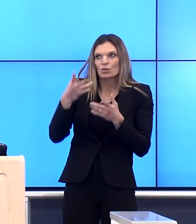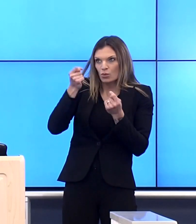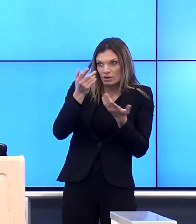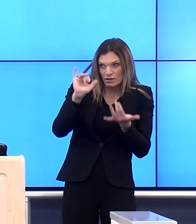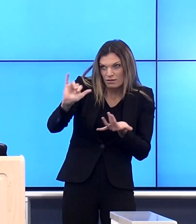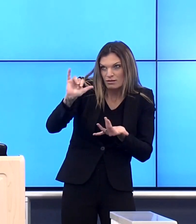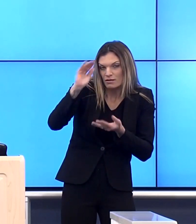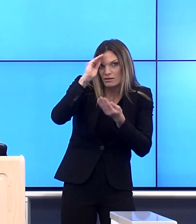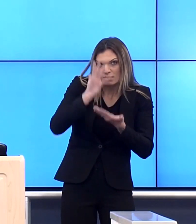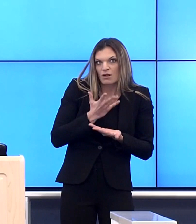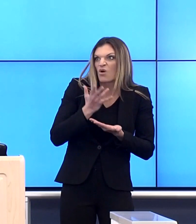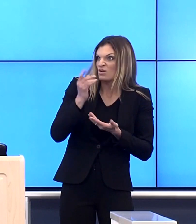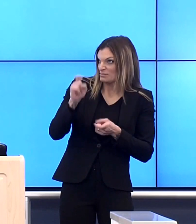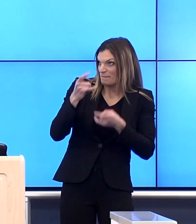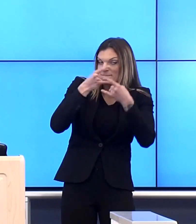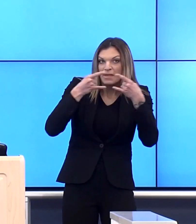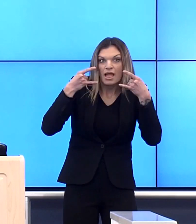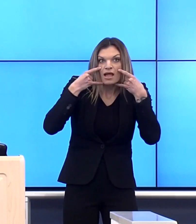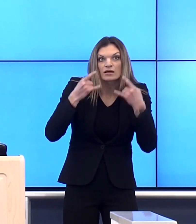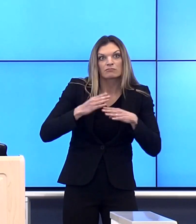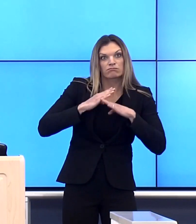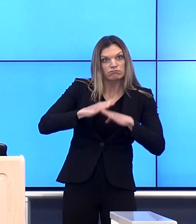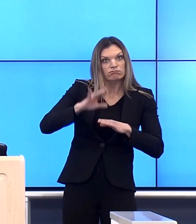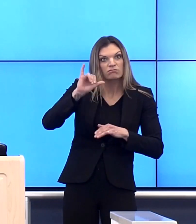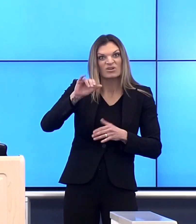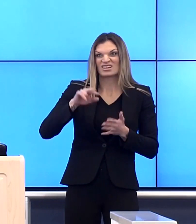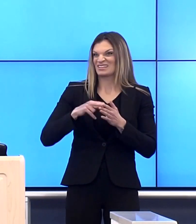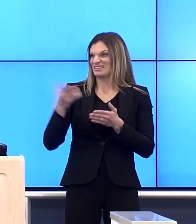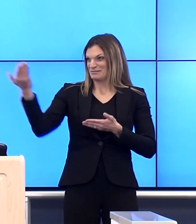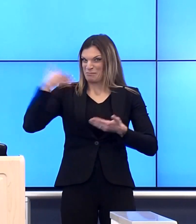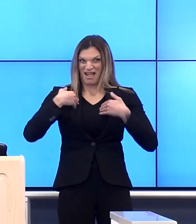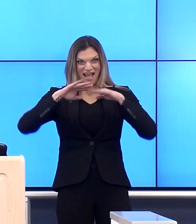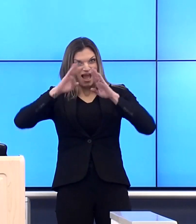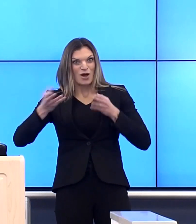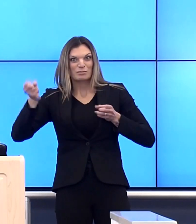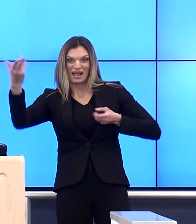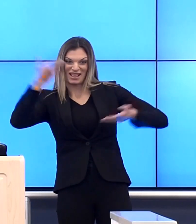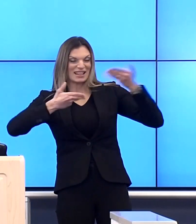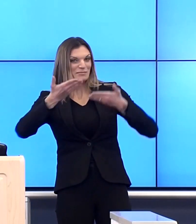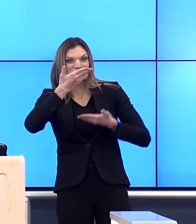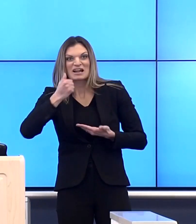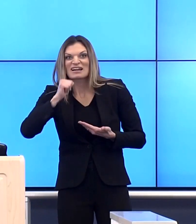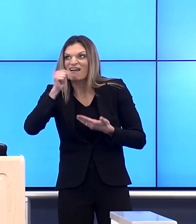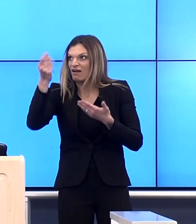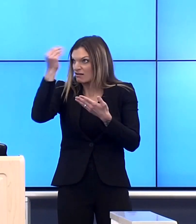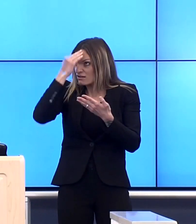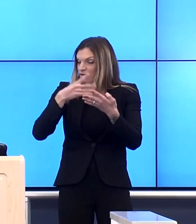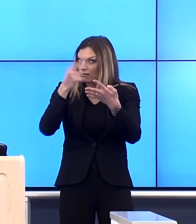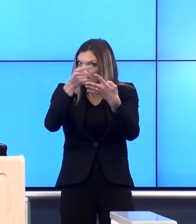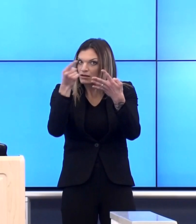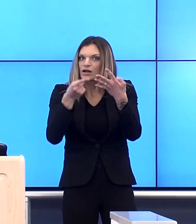ON PEOPLE TO UNDERSTAND THE SCIENCE AND THE SIMPLICITY THAT SCIENCE AND THE SIMPLICITY THAT IF WE MASK UP IN PUBLIC, IF WE IF WE MASK UP IN PUBLIC, IF WE DON’T GATHER IN OUR HOMES BEYOND DON’T GATHER IN OUR HOMES BEYOND OUR IMMEDIATE FAMILY, WE’RE